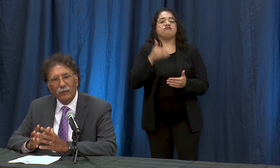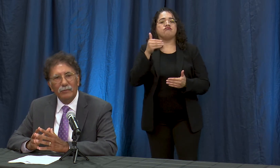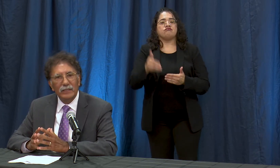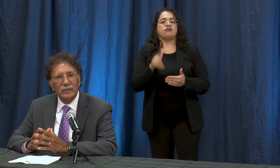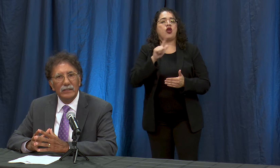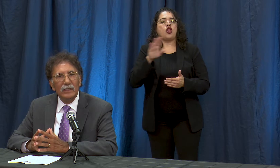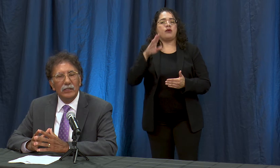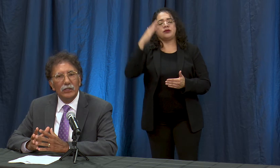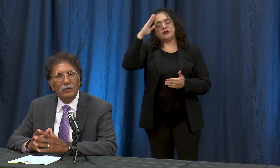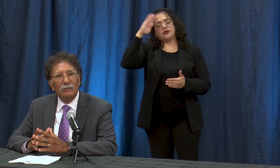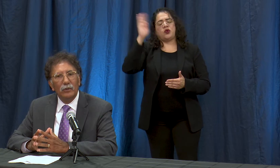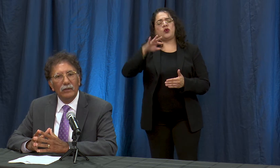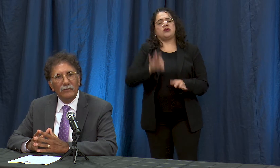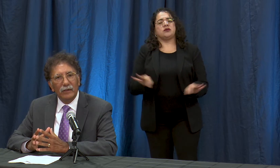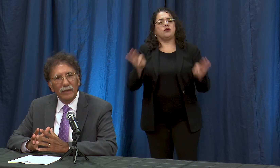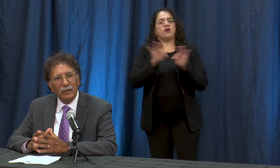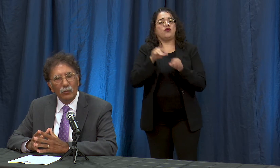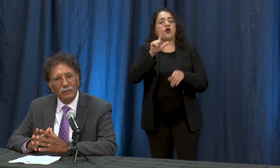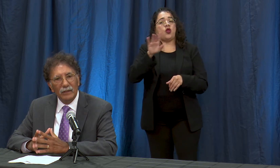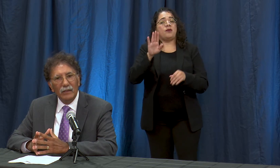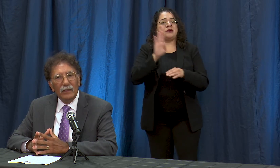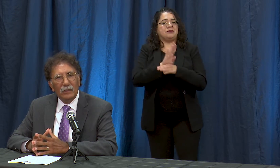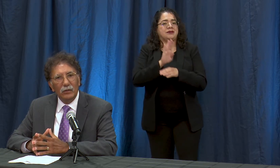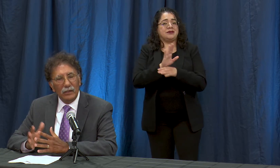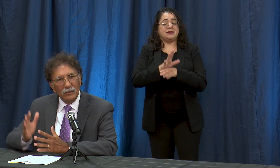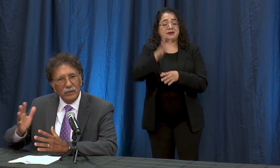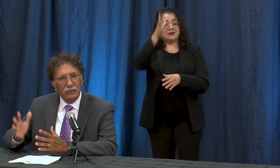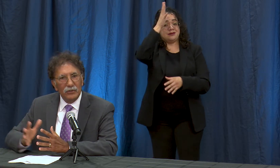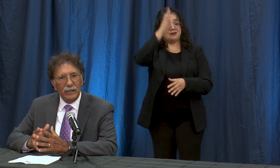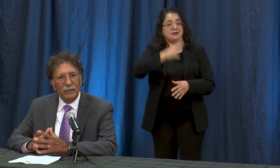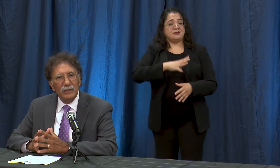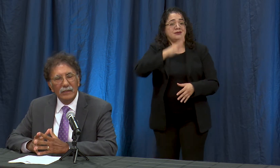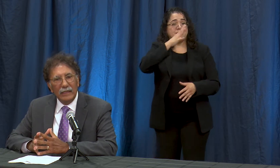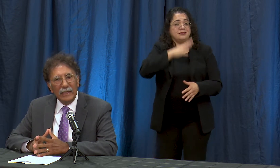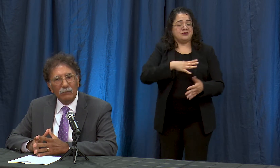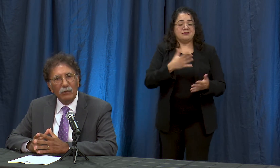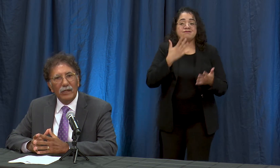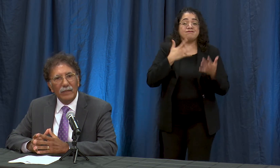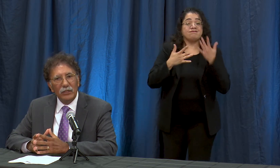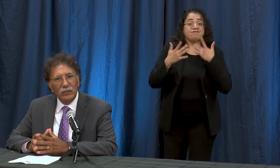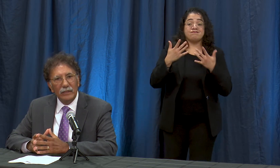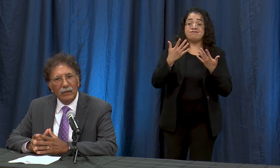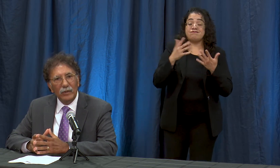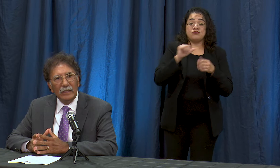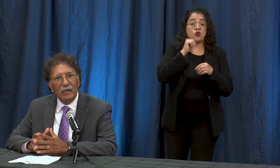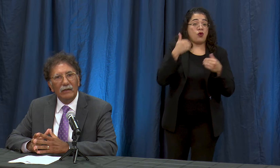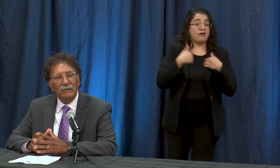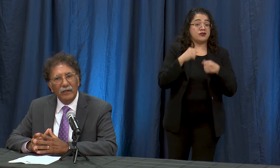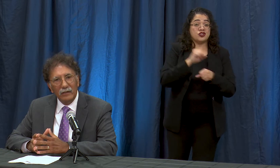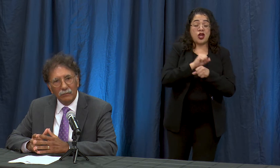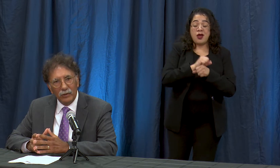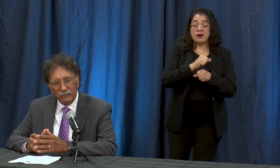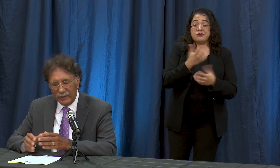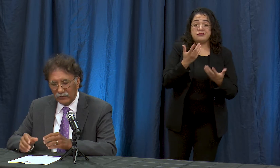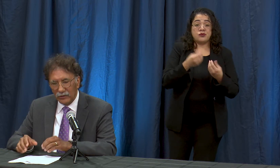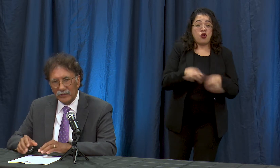for business, so important for the men and women who are losing those jobs, and we want to make sure that we are very important to factoring chance